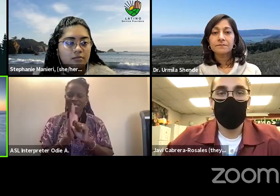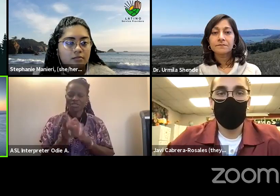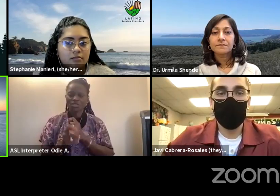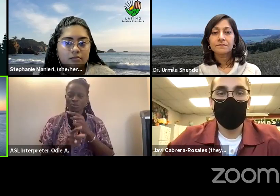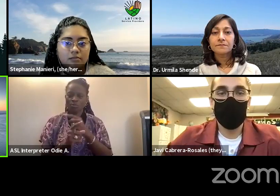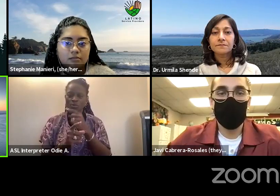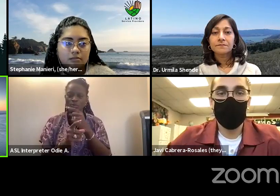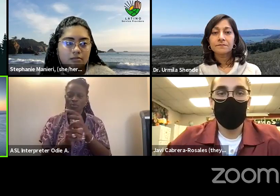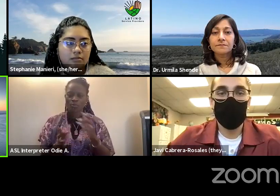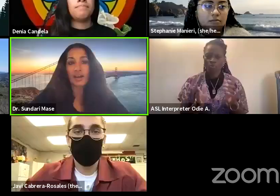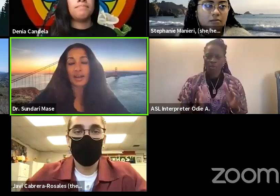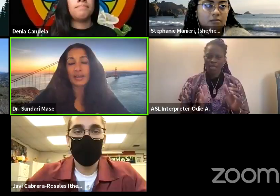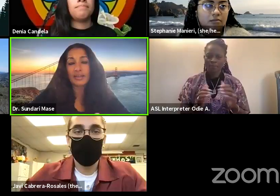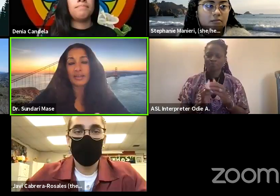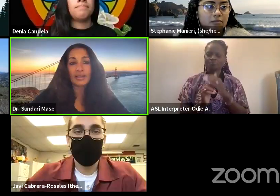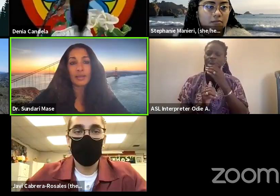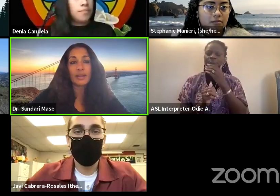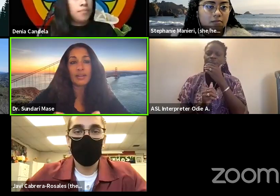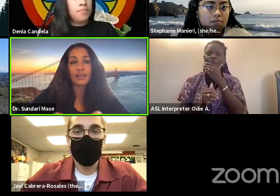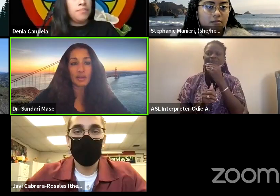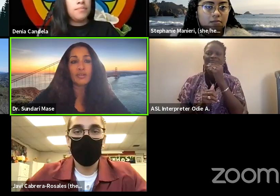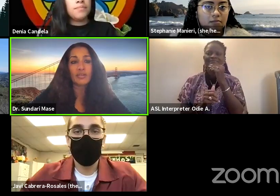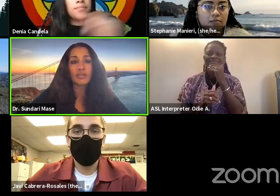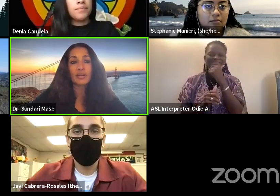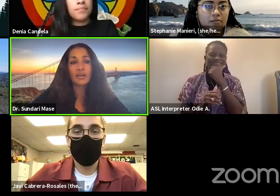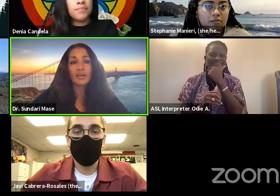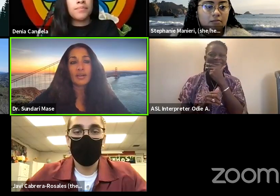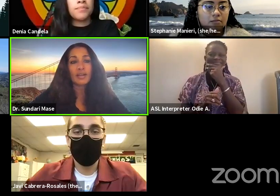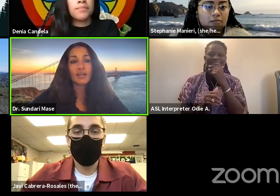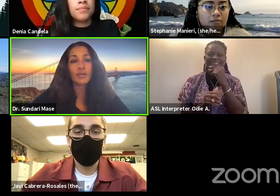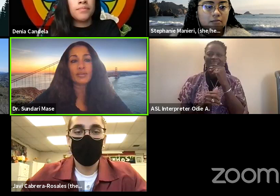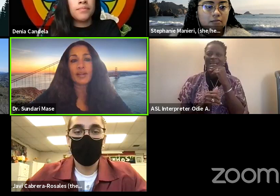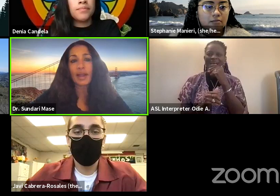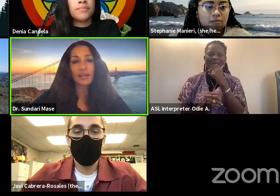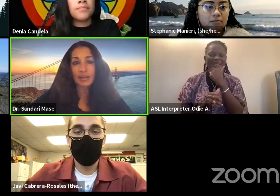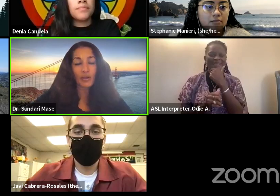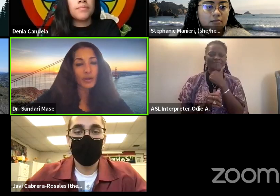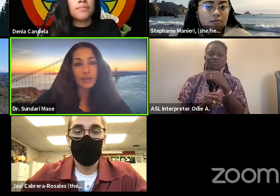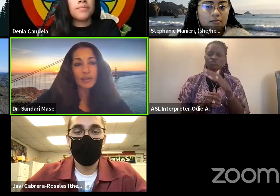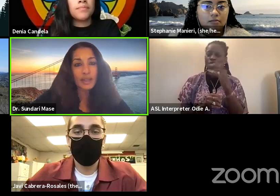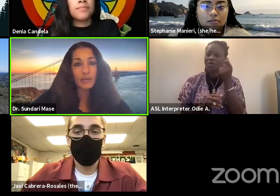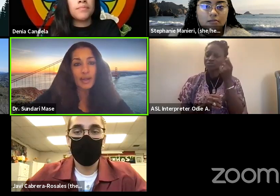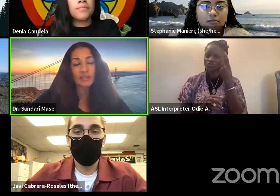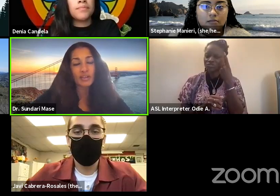It's got a fairly defined, limited use, and so it's not for anybody who gets